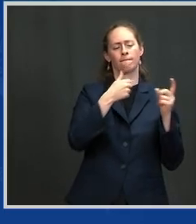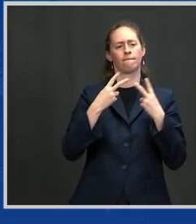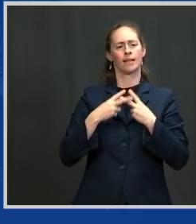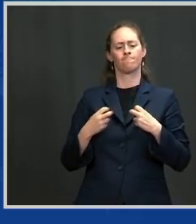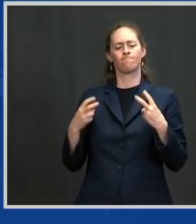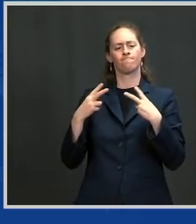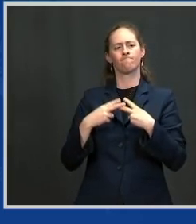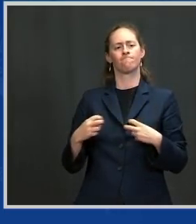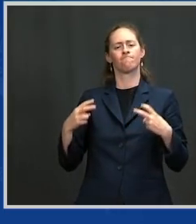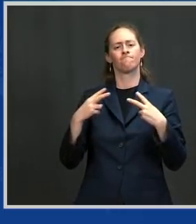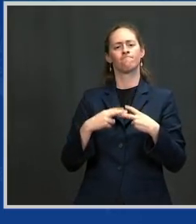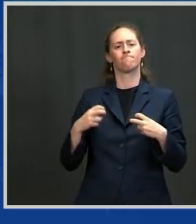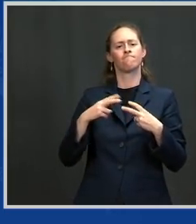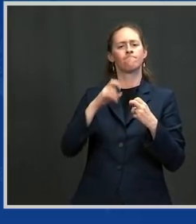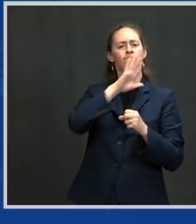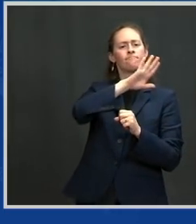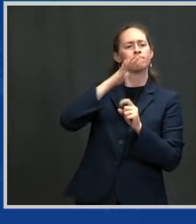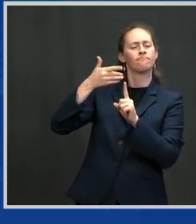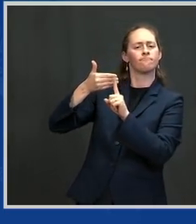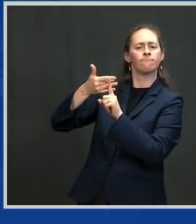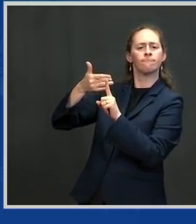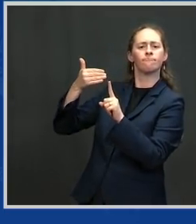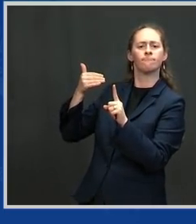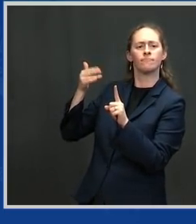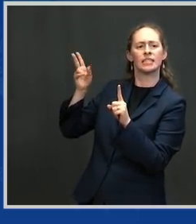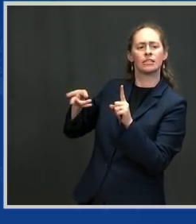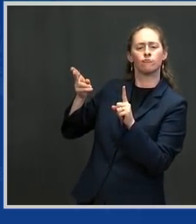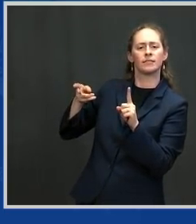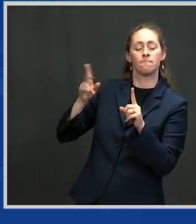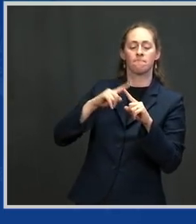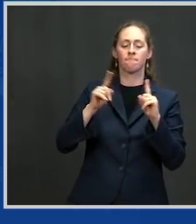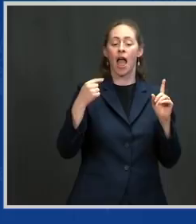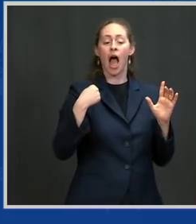But look, when I was asked that question on air,